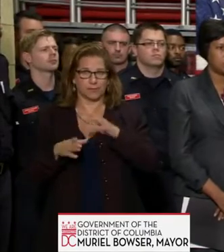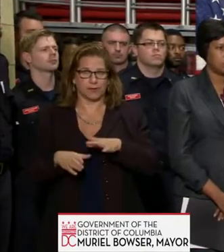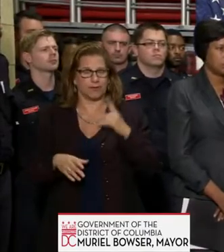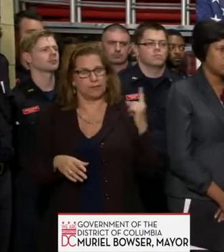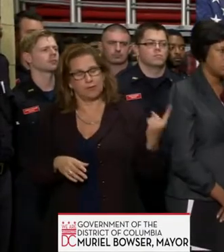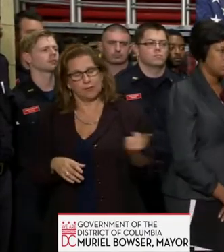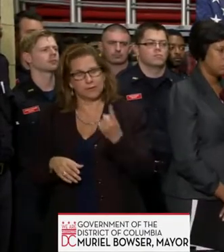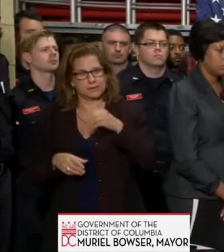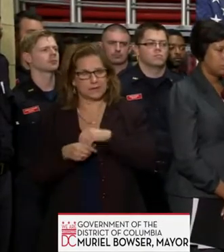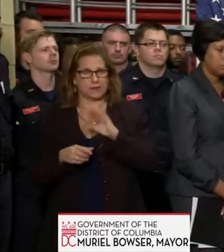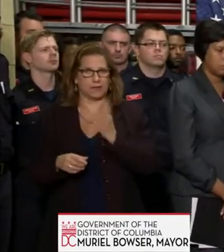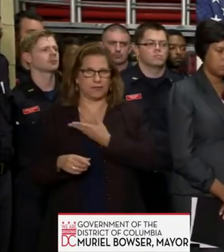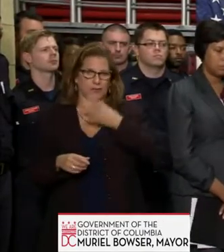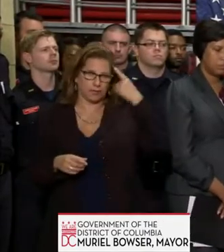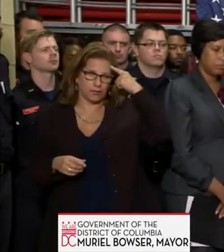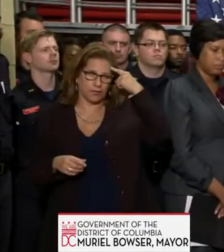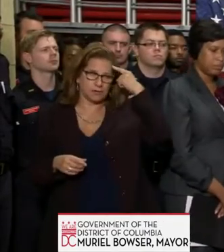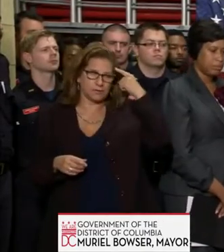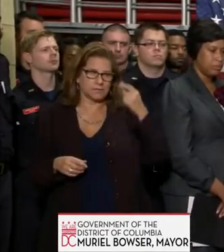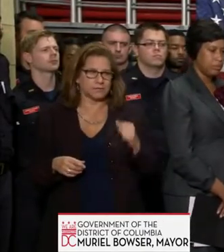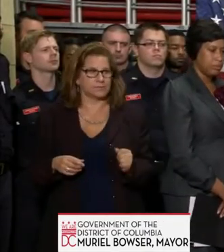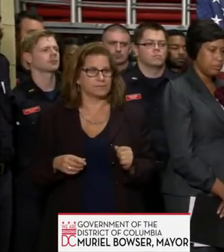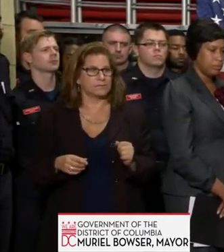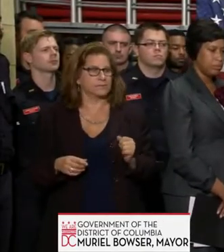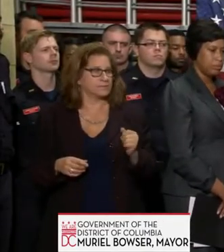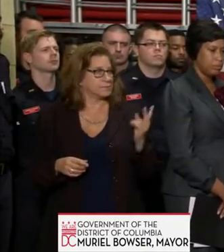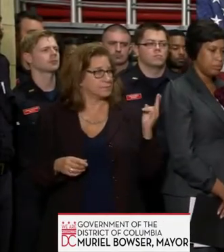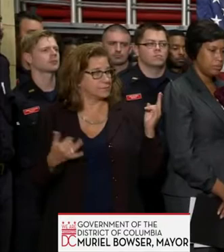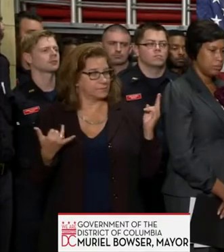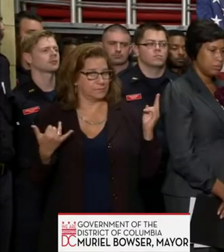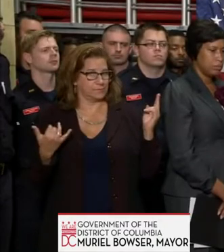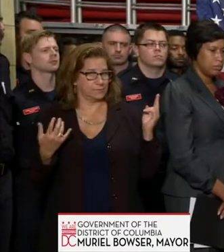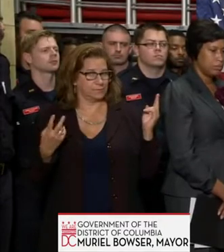MENDELSON AND COUNCILMEMBER MCDUFFIE AND I WOULD ASK IF YOU